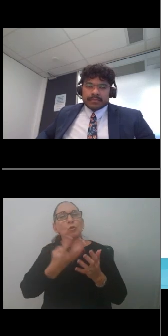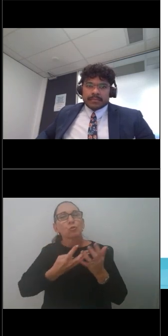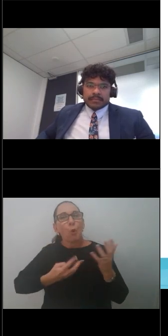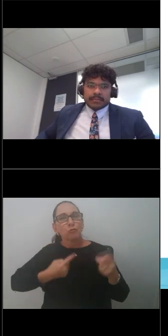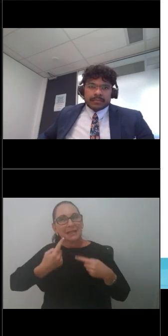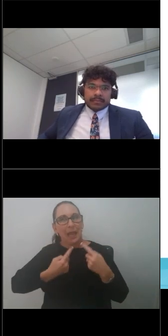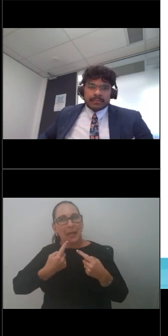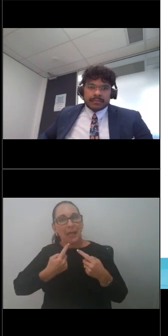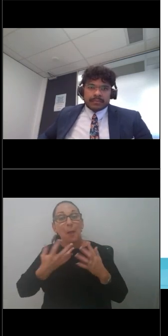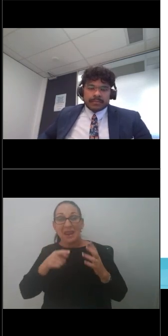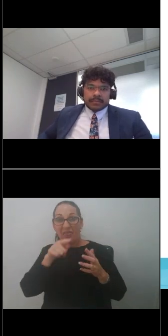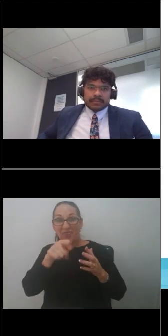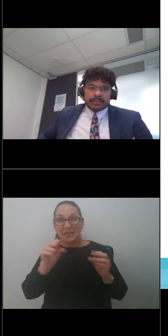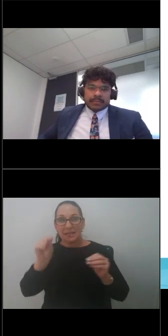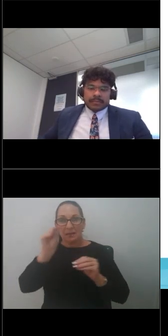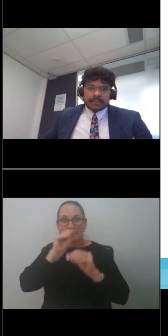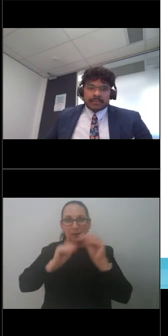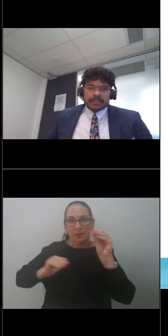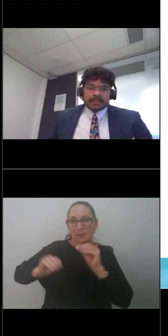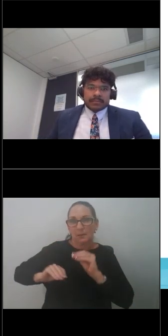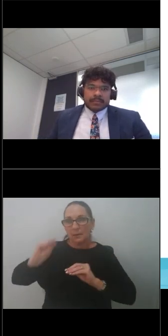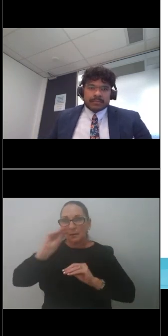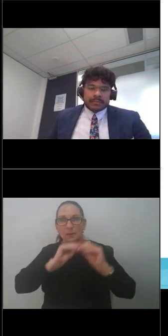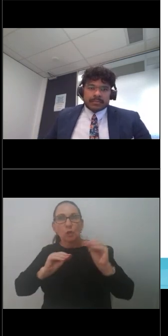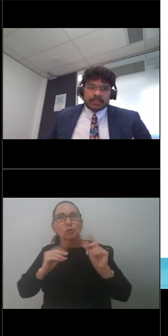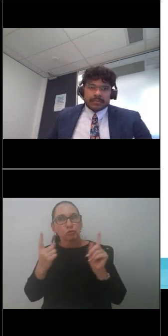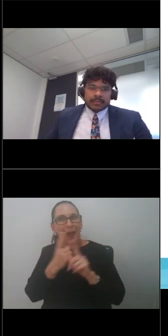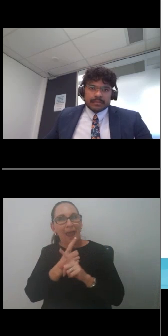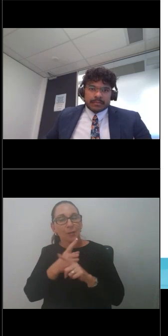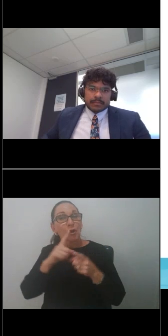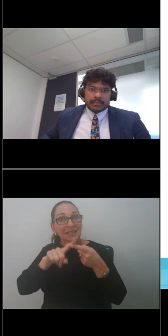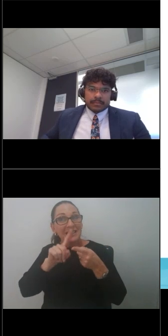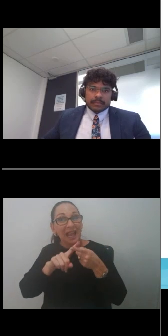change is you'd still have the applicant but it' be the police will be sitting with the applicant